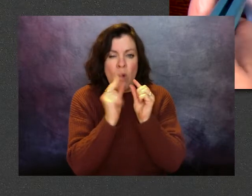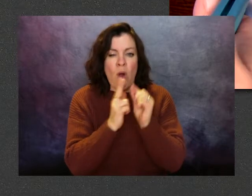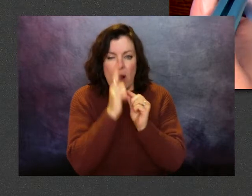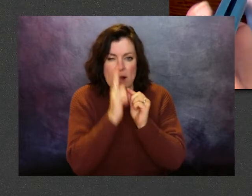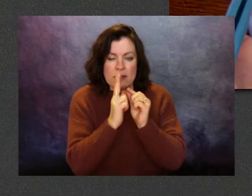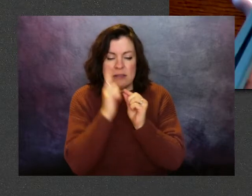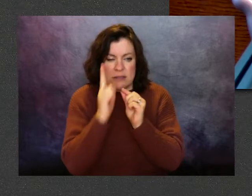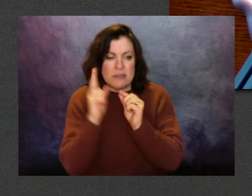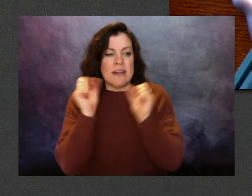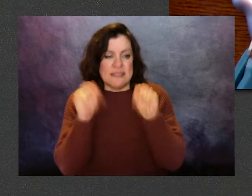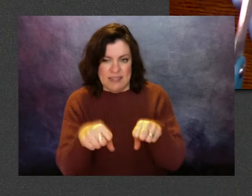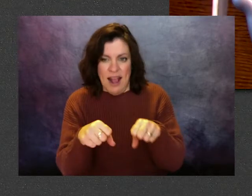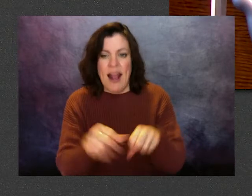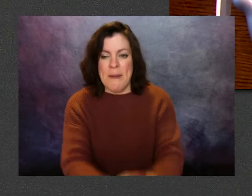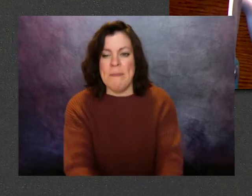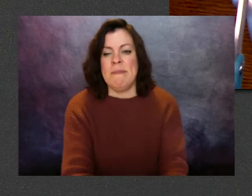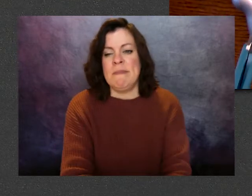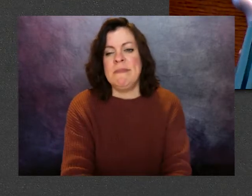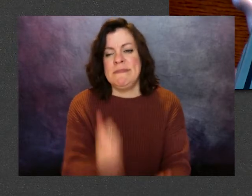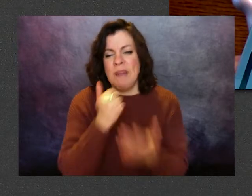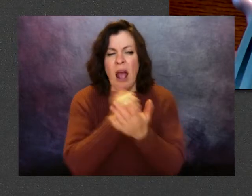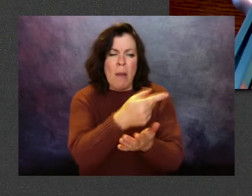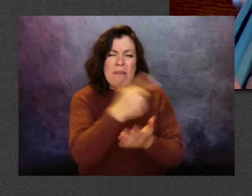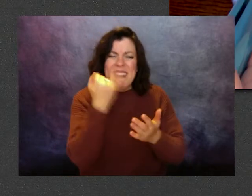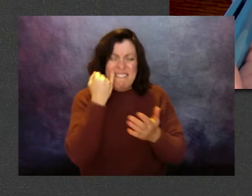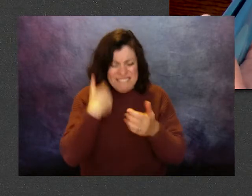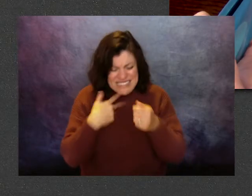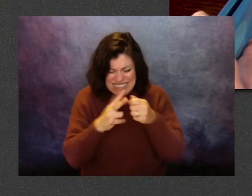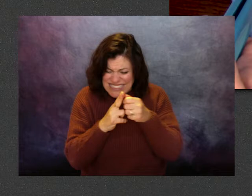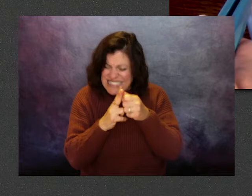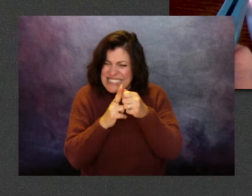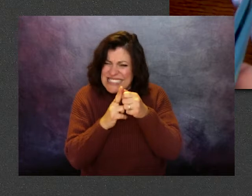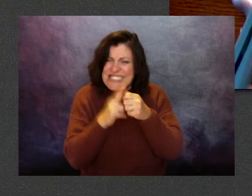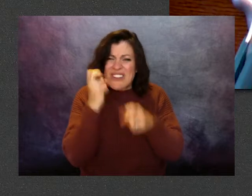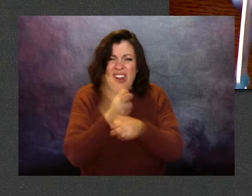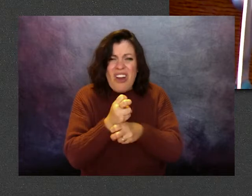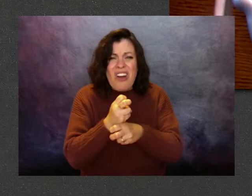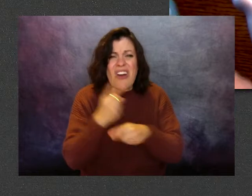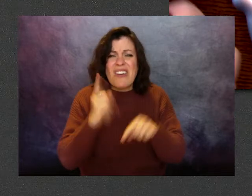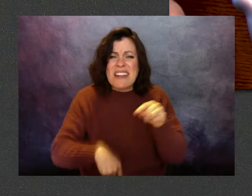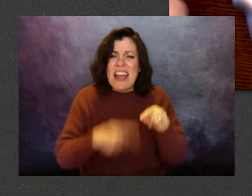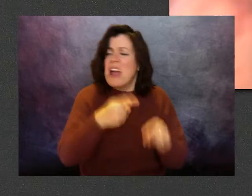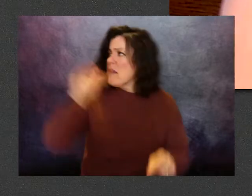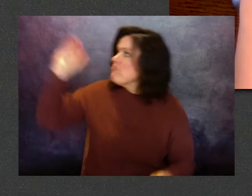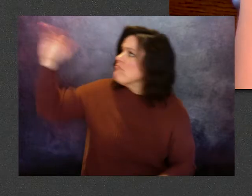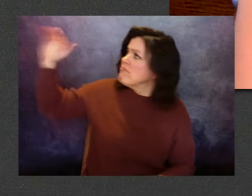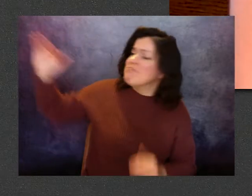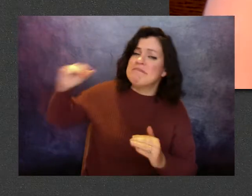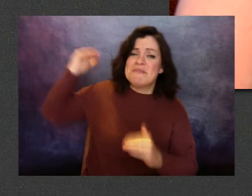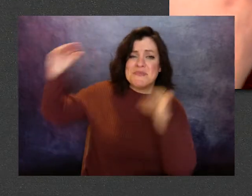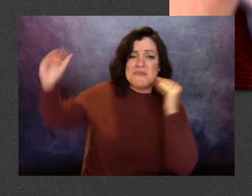You might need you're grown up to help with that part. If they're too long. So you can just cut some of them in half to make them shorter.